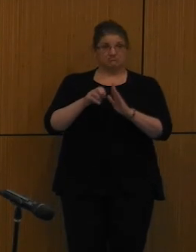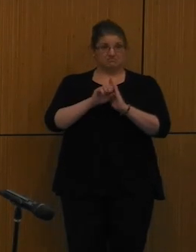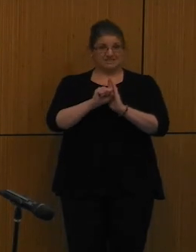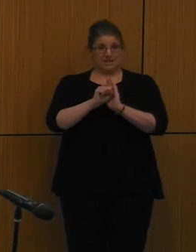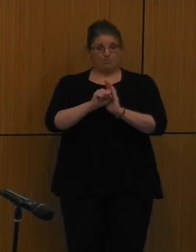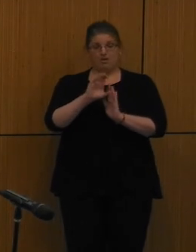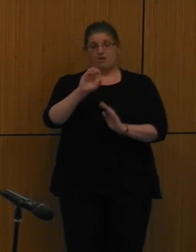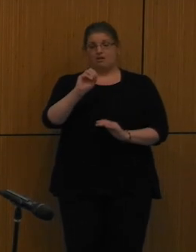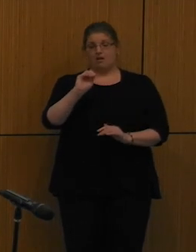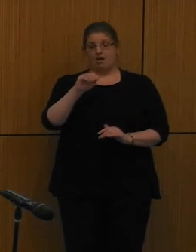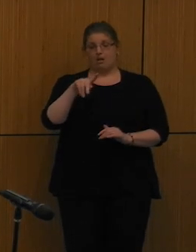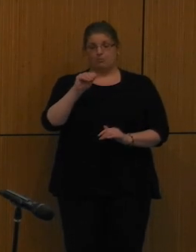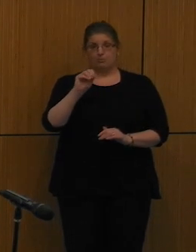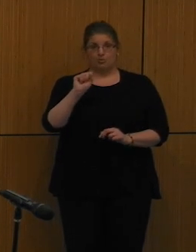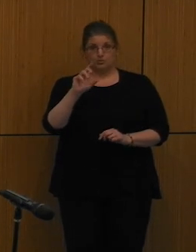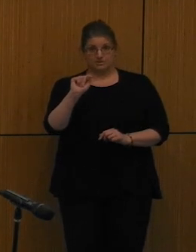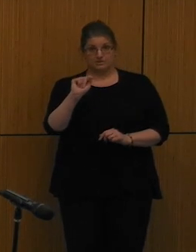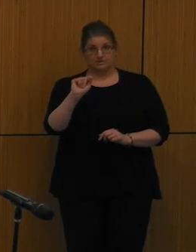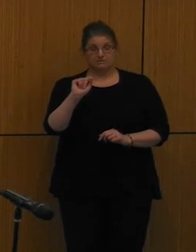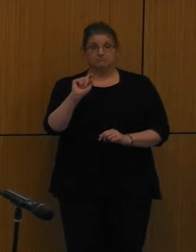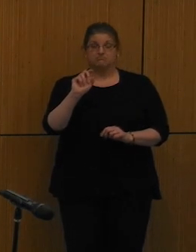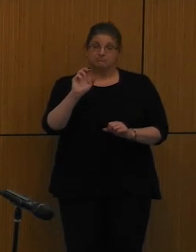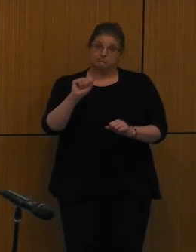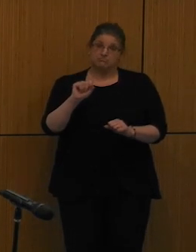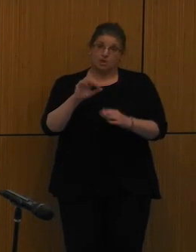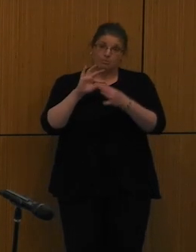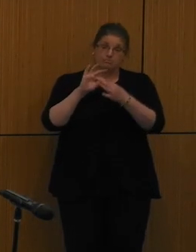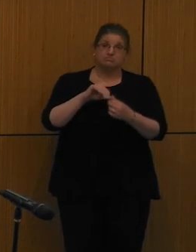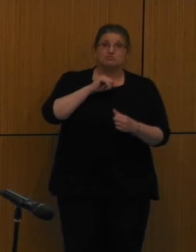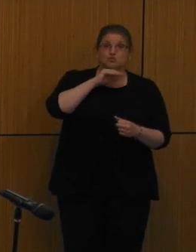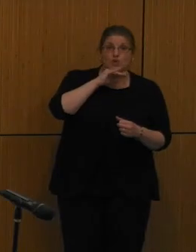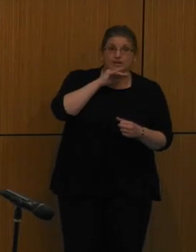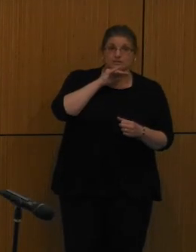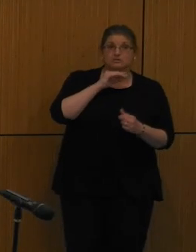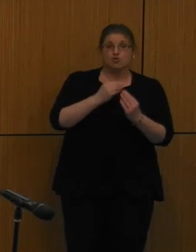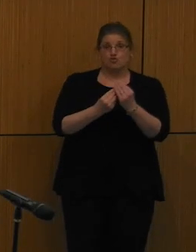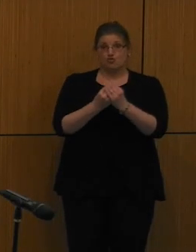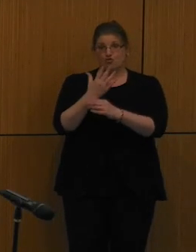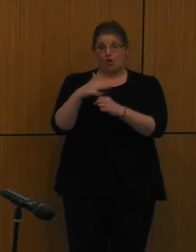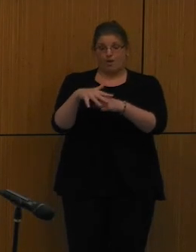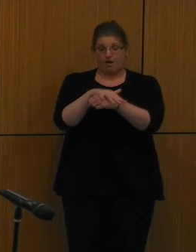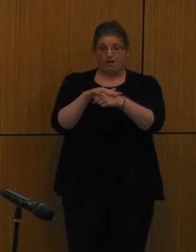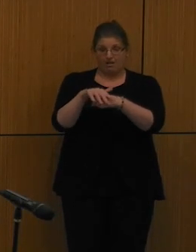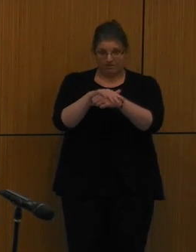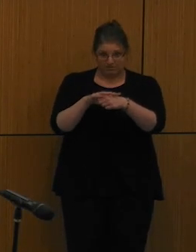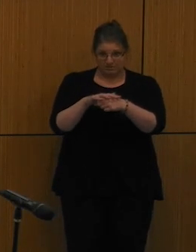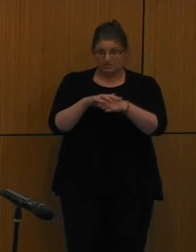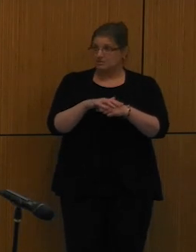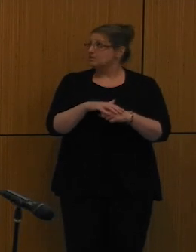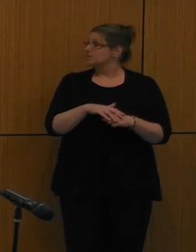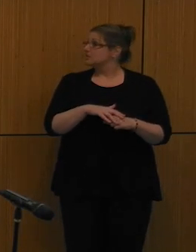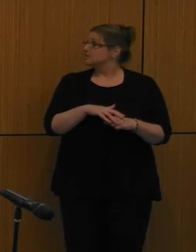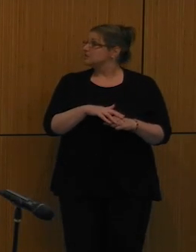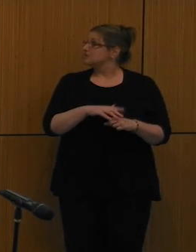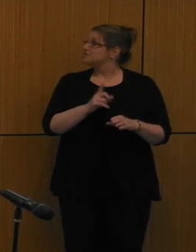which can be applied to soil, growing on cellulose. So this is scanning electron microscopy,